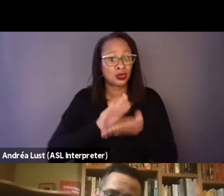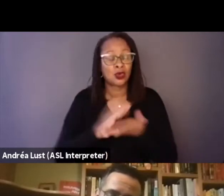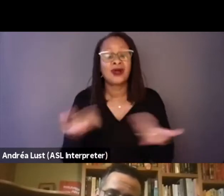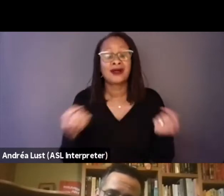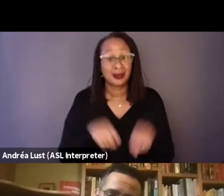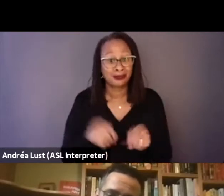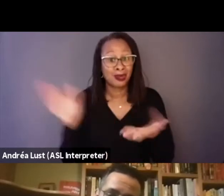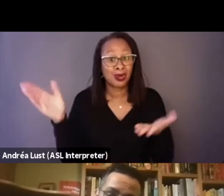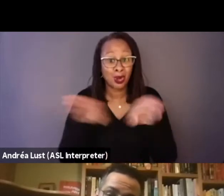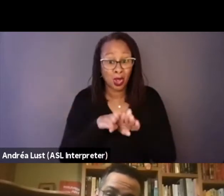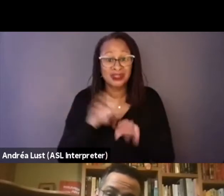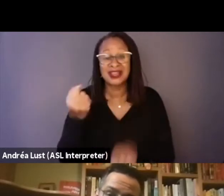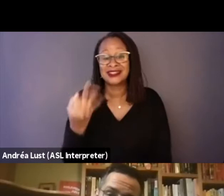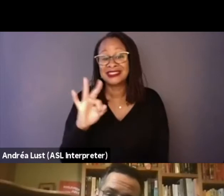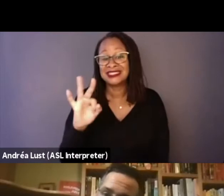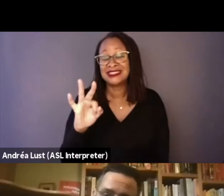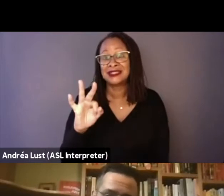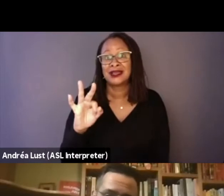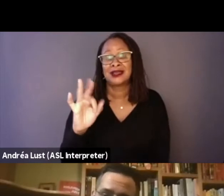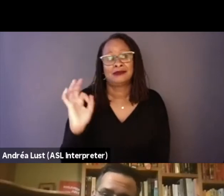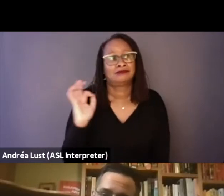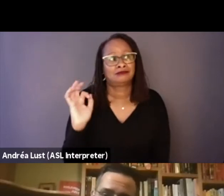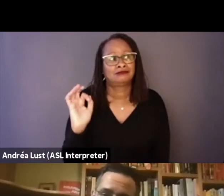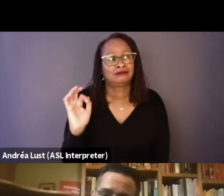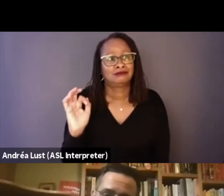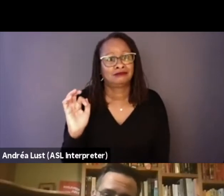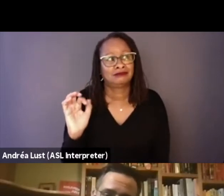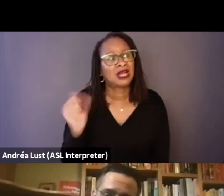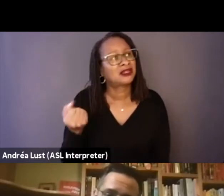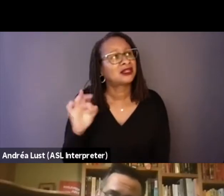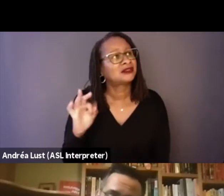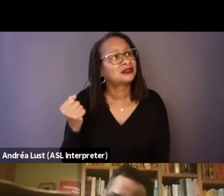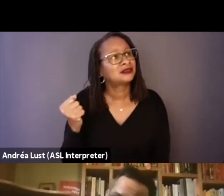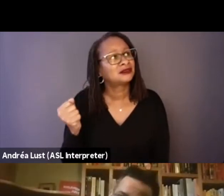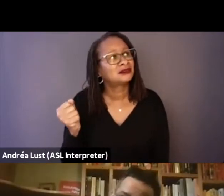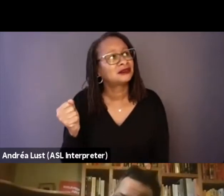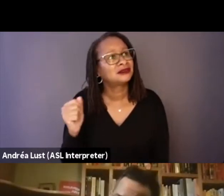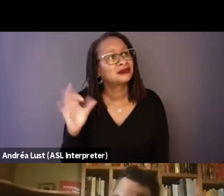So Joe was part of the last generation to attend. So the film kind of came about with...